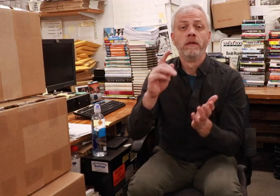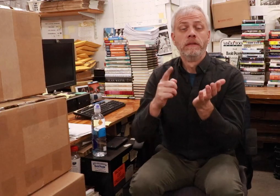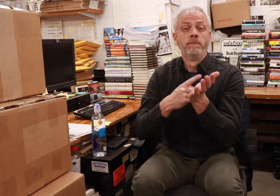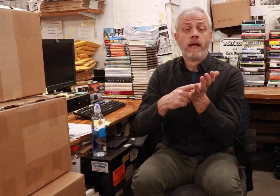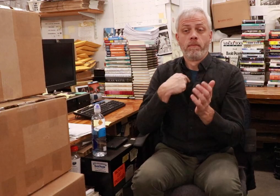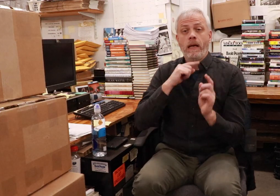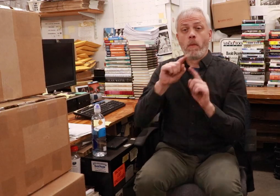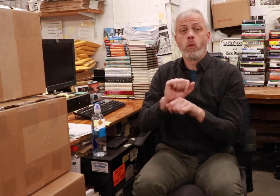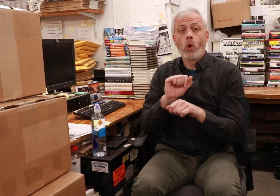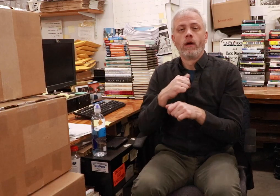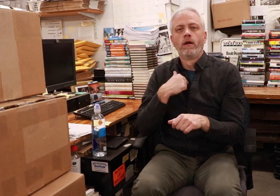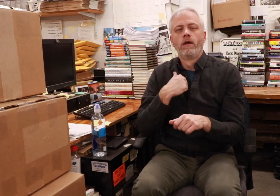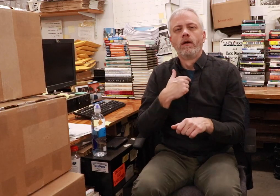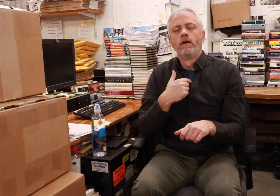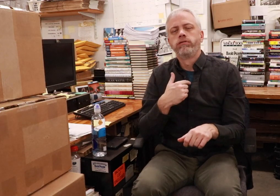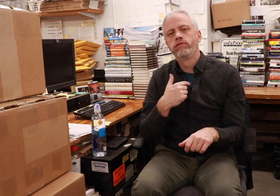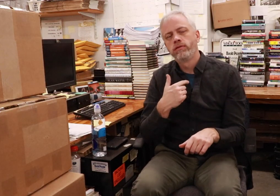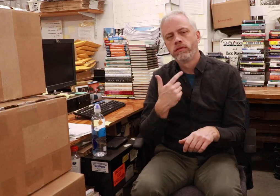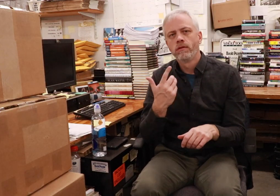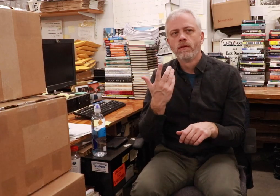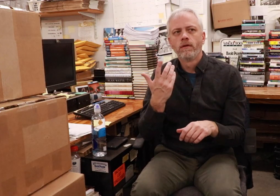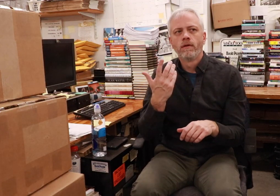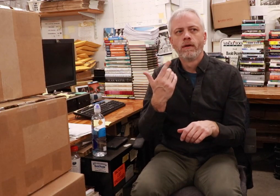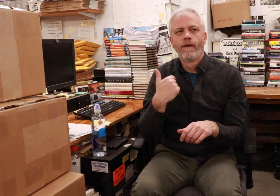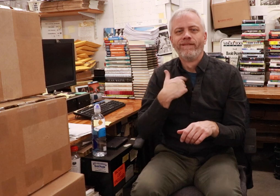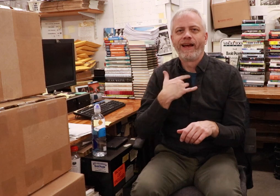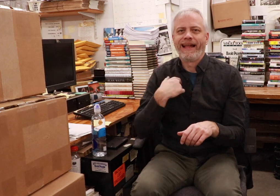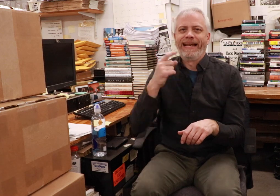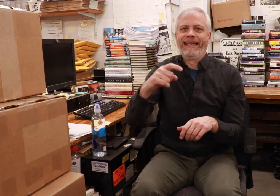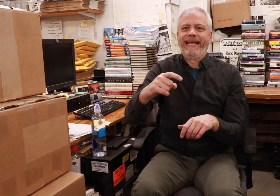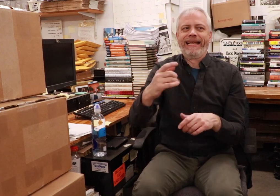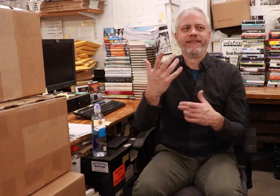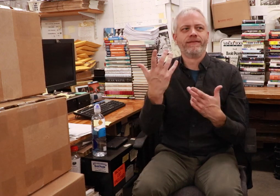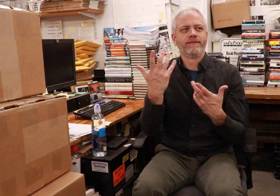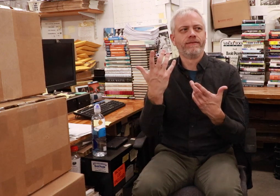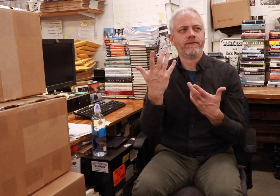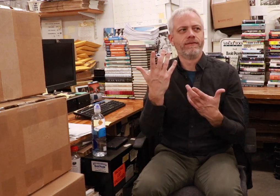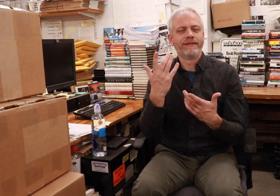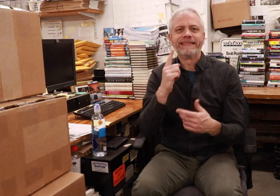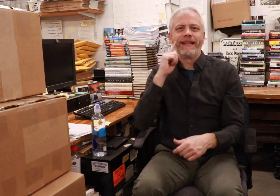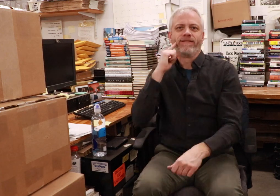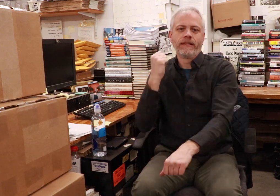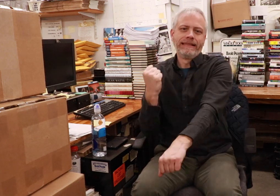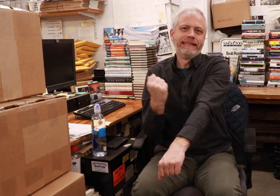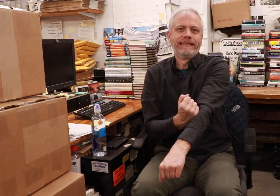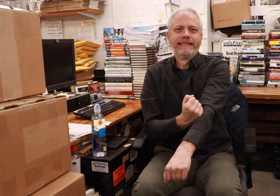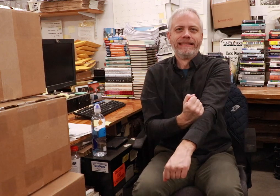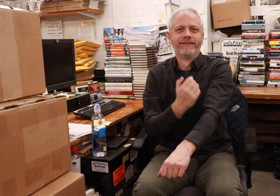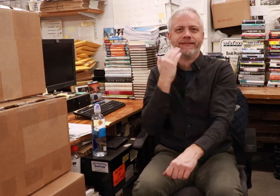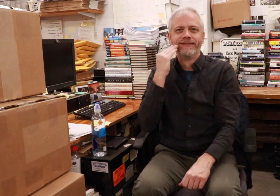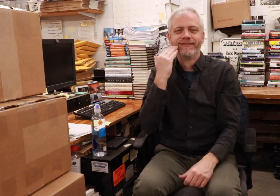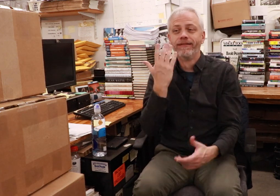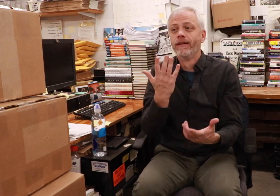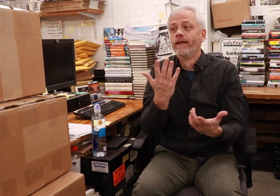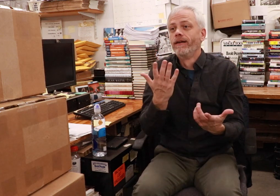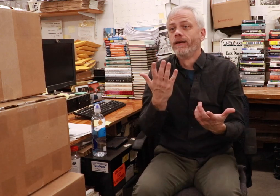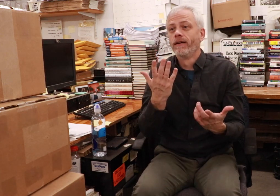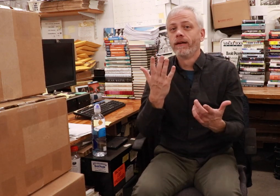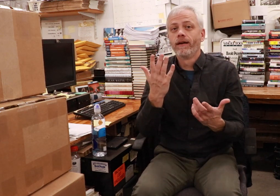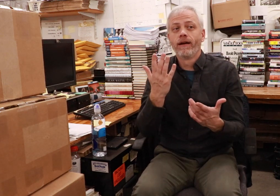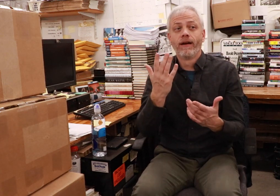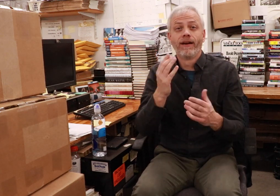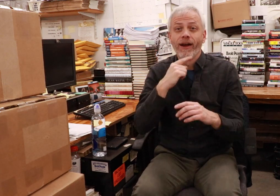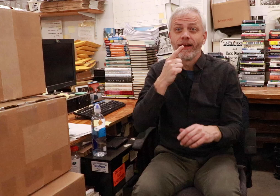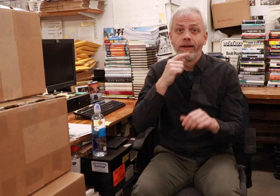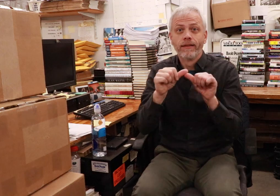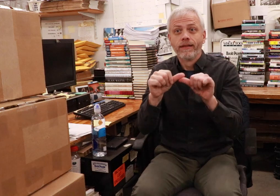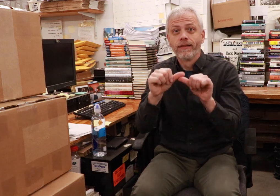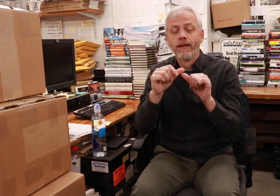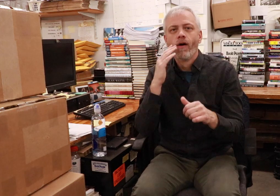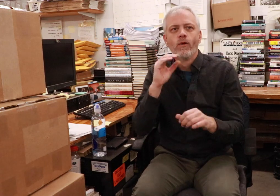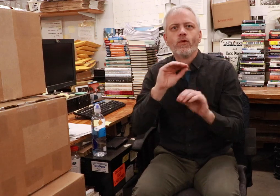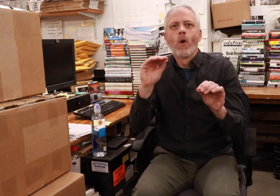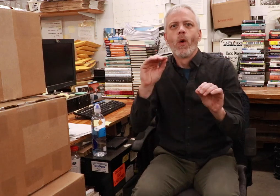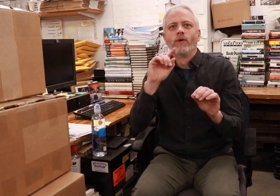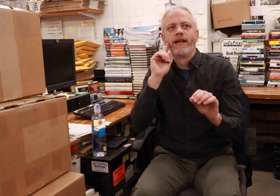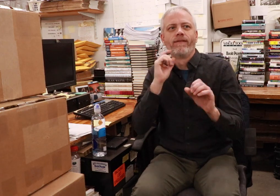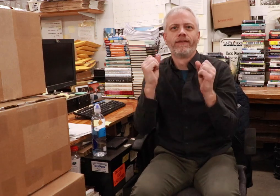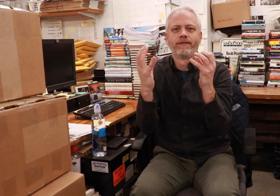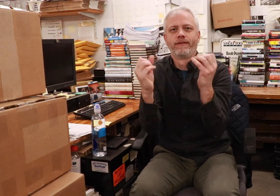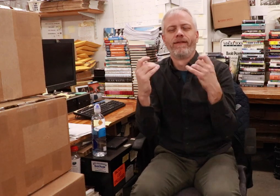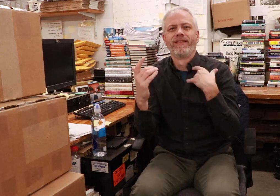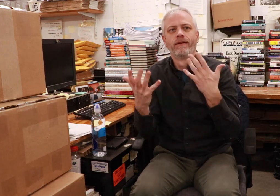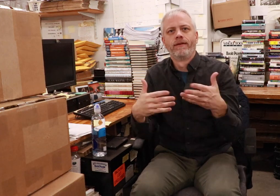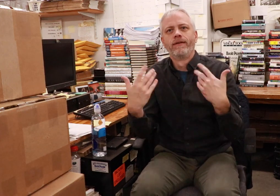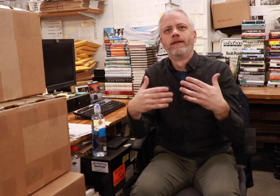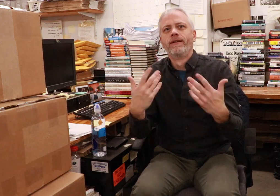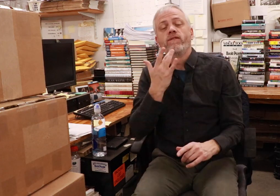Sometimes I do need a deaf-fix at work because my co-workers don’t sign.